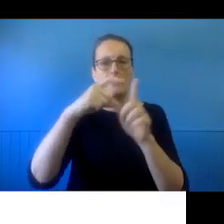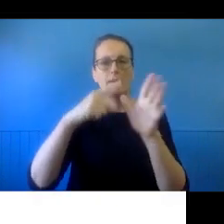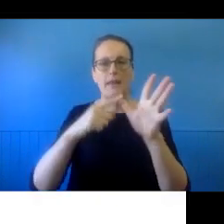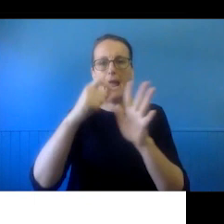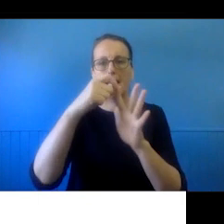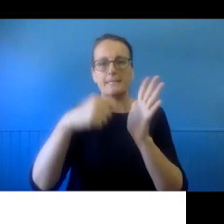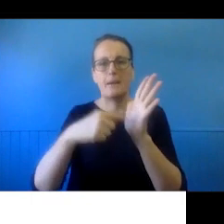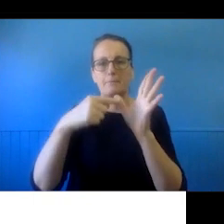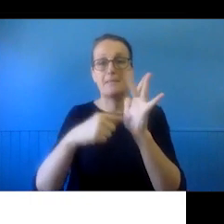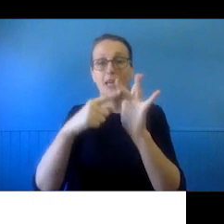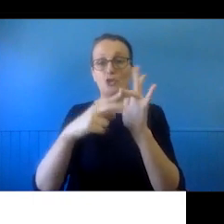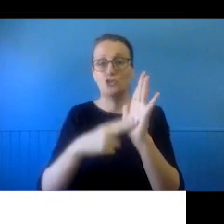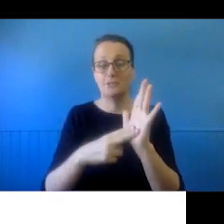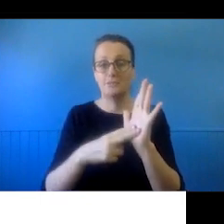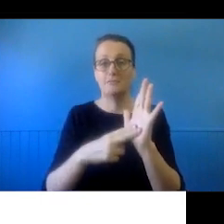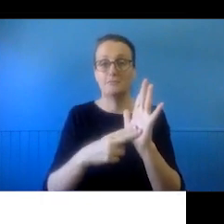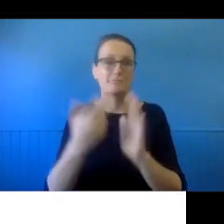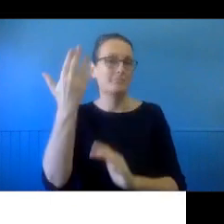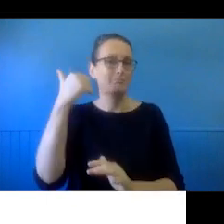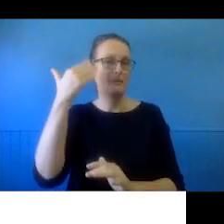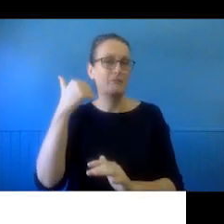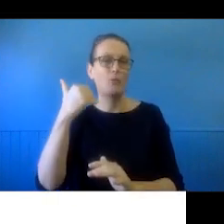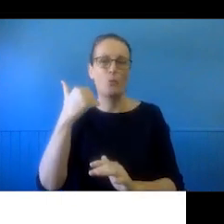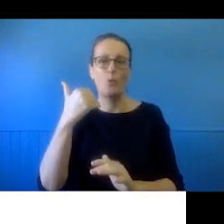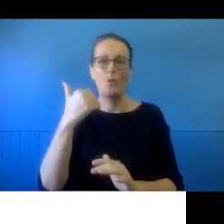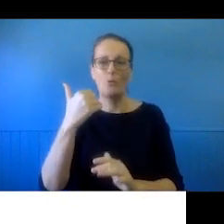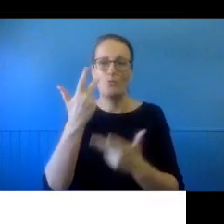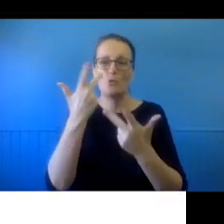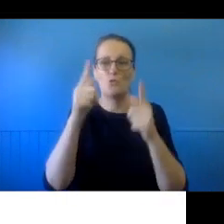second slide that Frances showed at the top of this introduction to